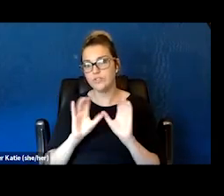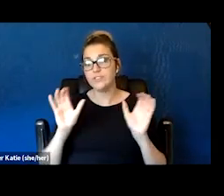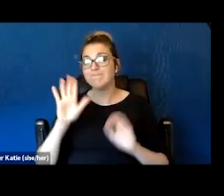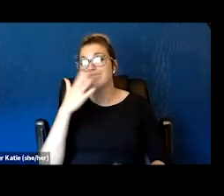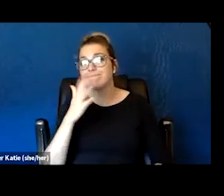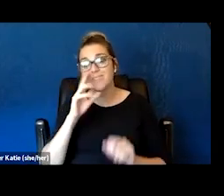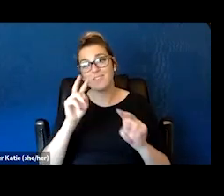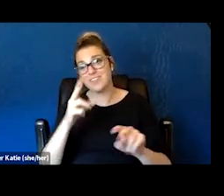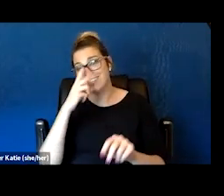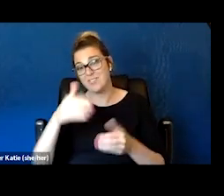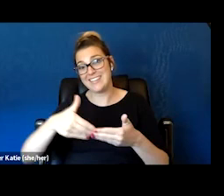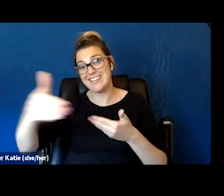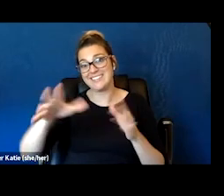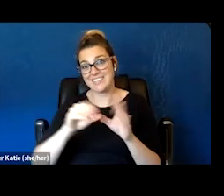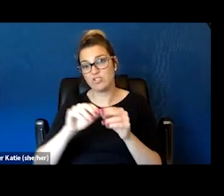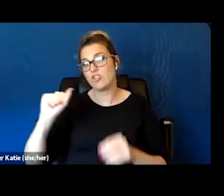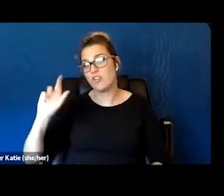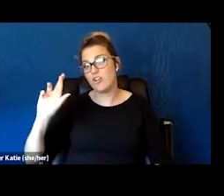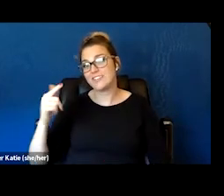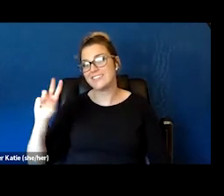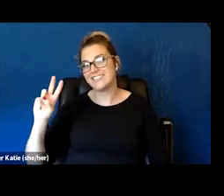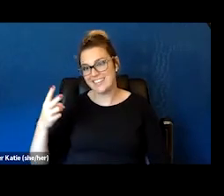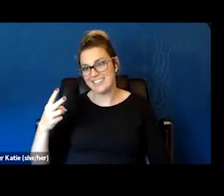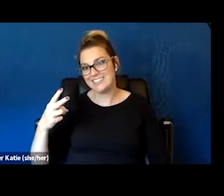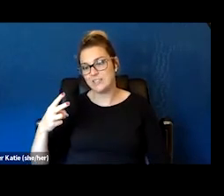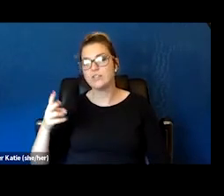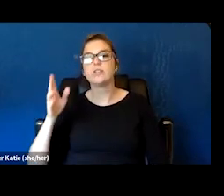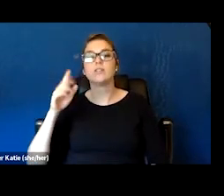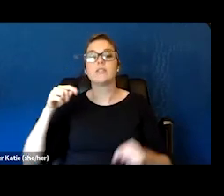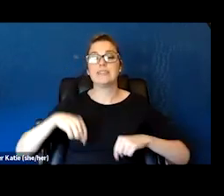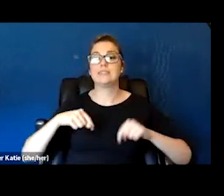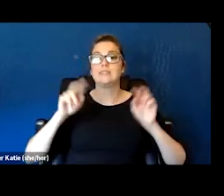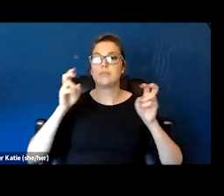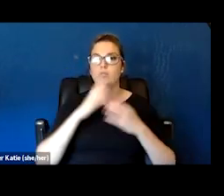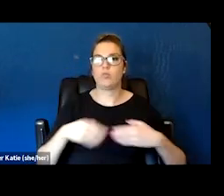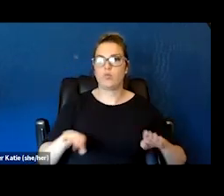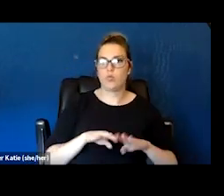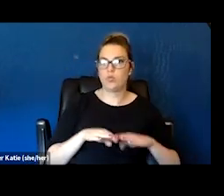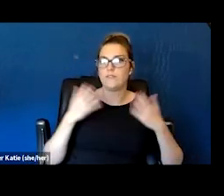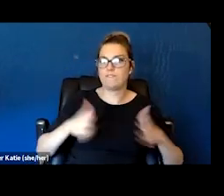excuse me, which is August 2nd, where we'll be closing out this session and looking at actually providing behavioral health assessments